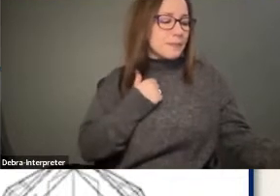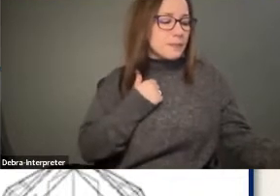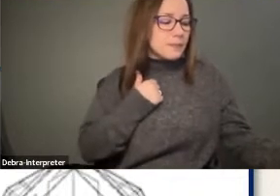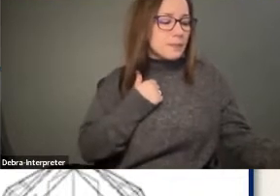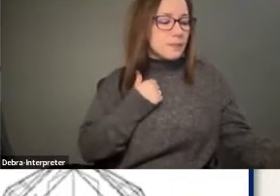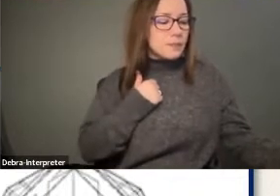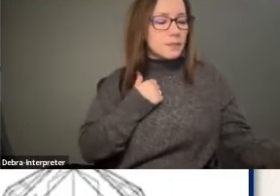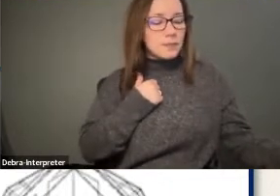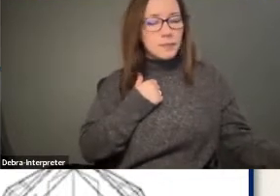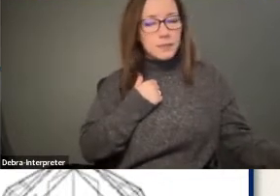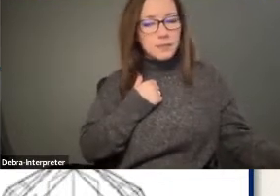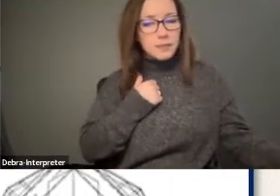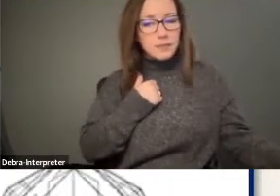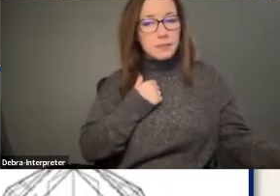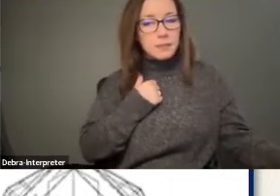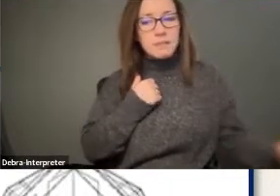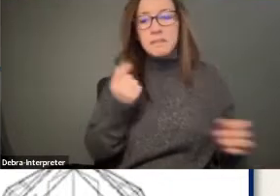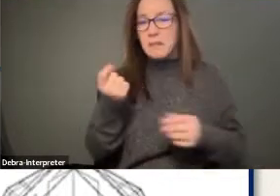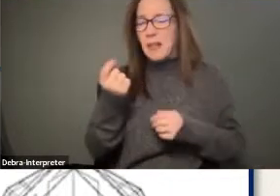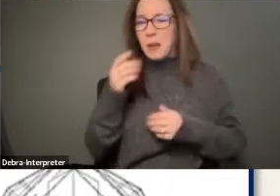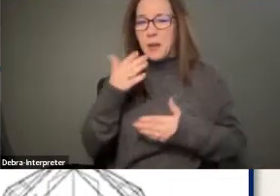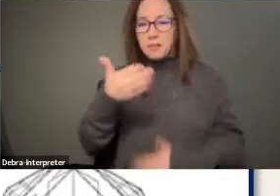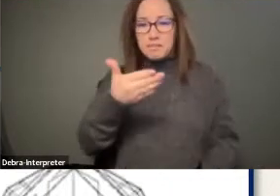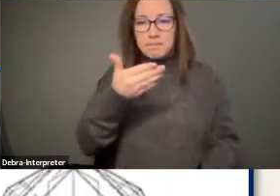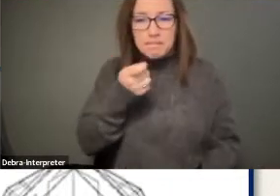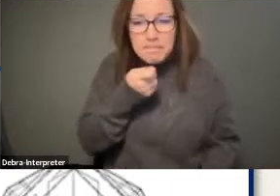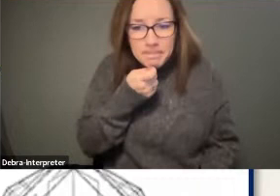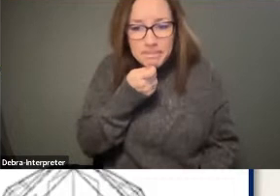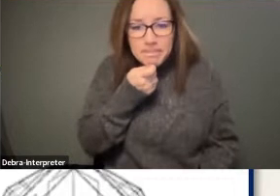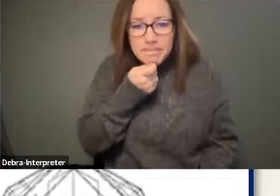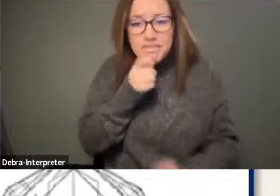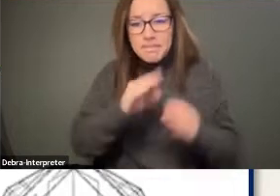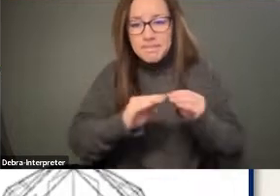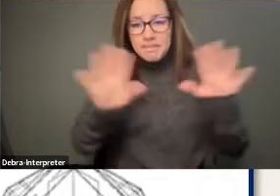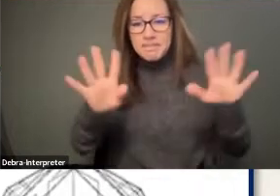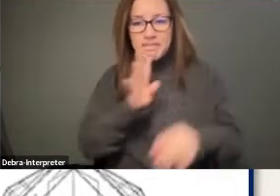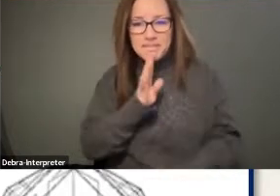Just my laptop. The only one I have